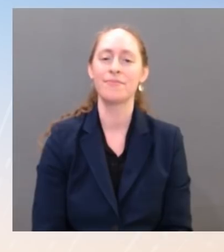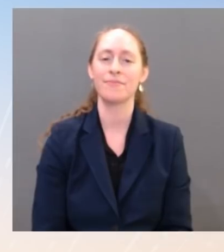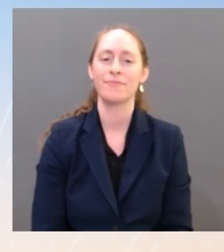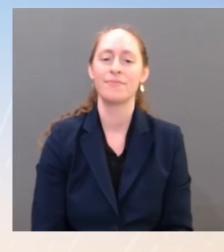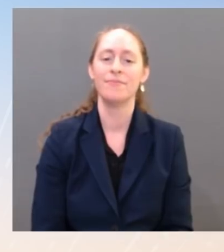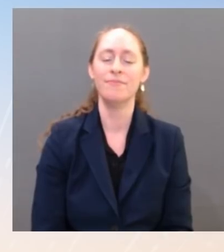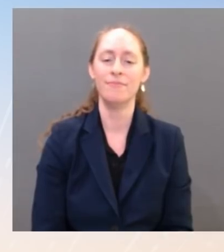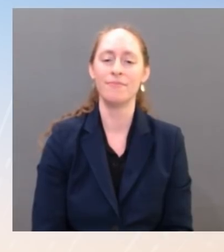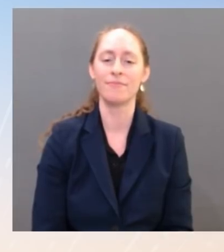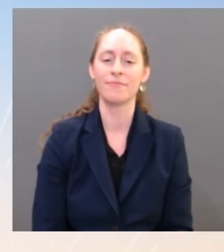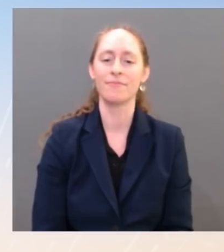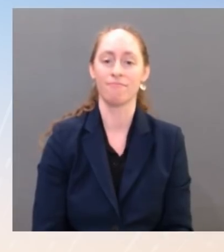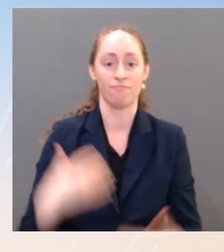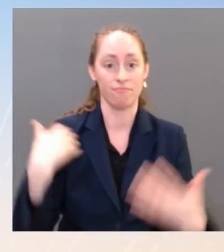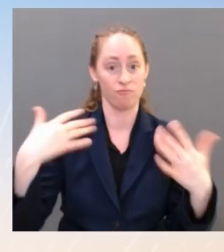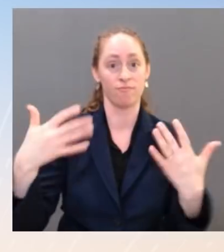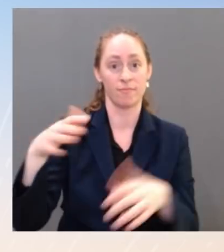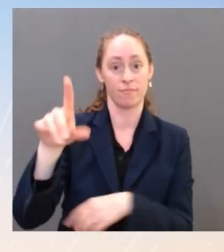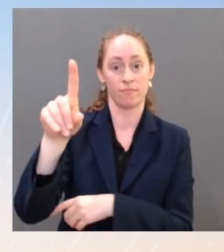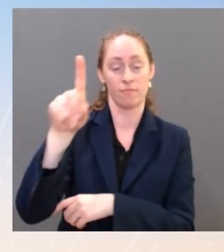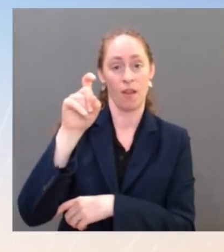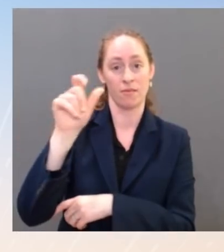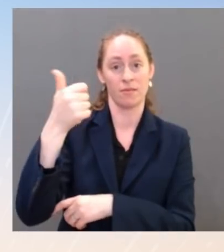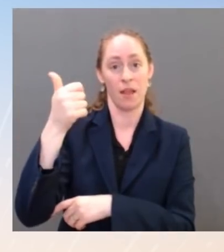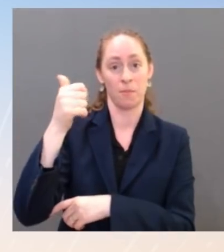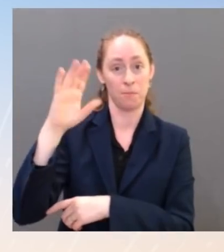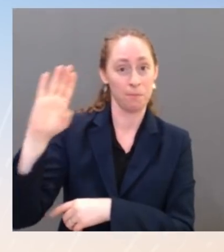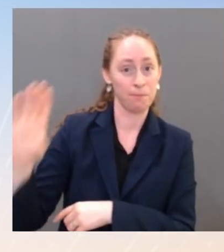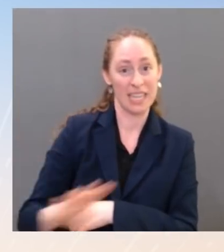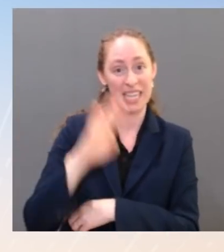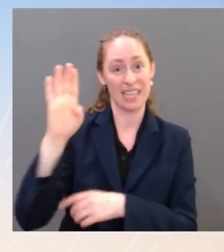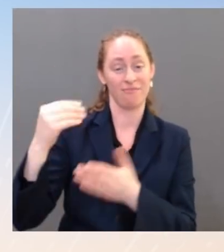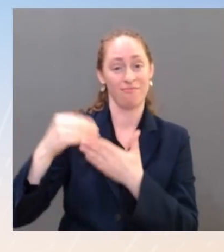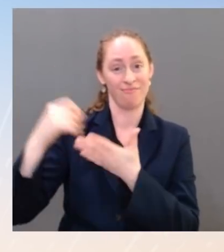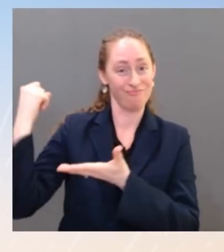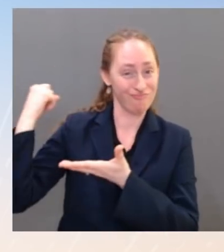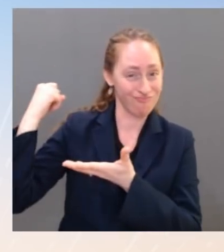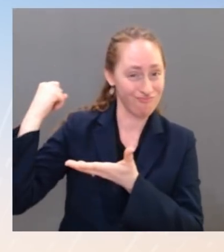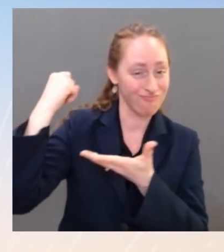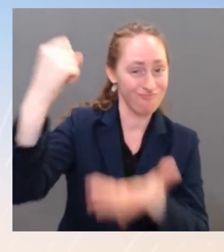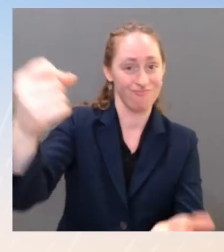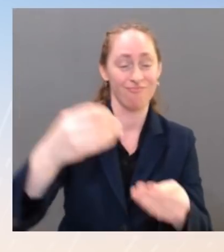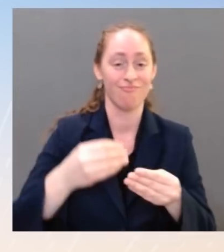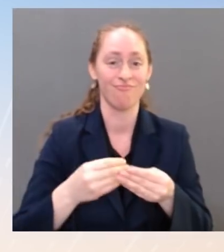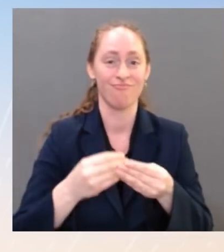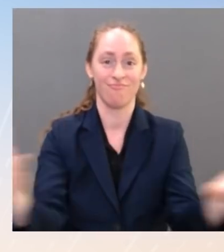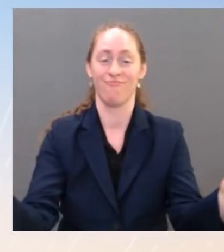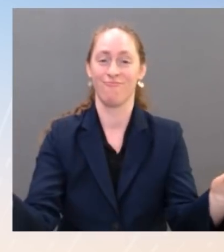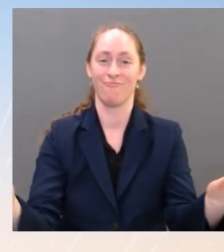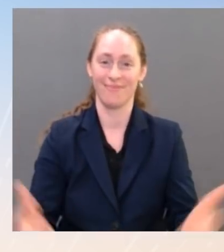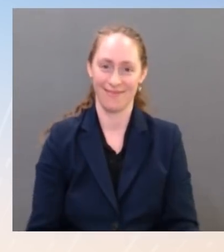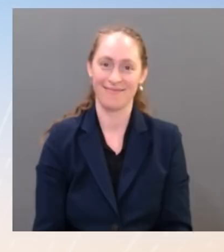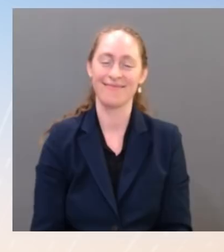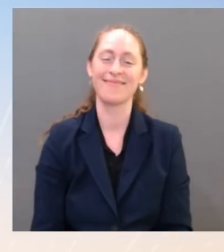There are $100 billion of no flows going out in the short future. As you know, all of this money